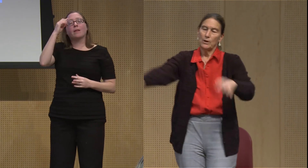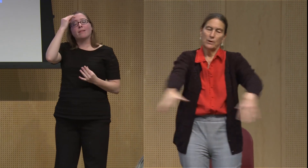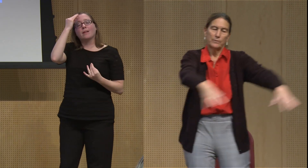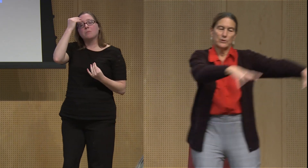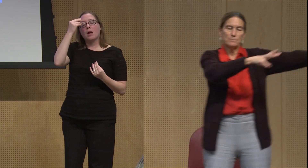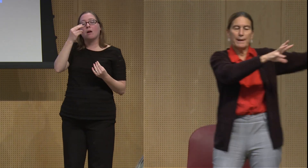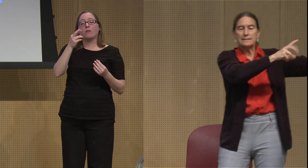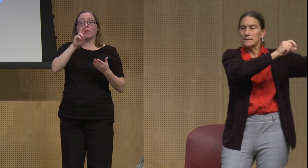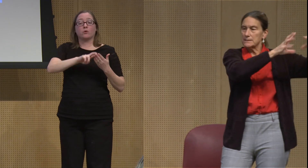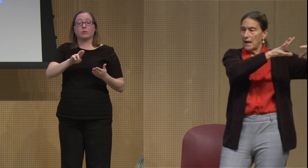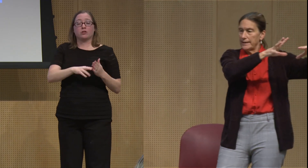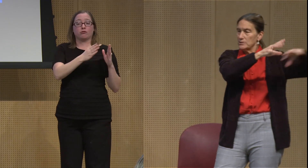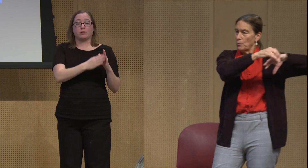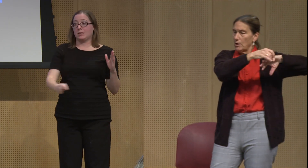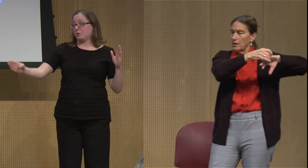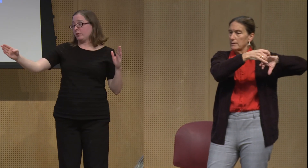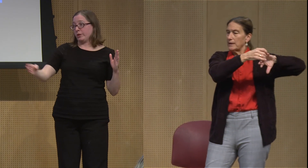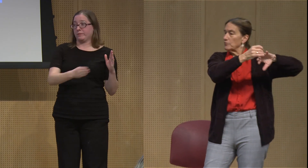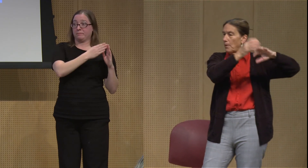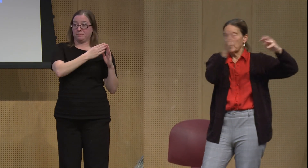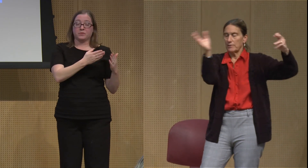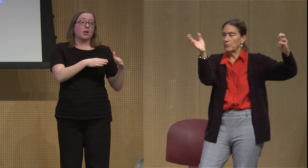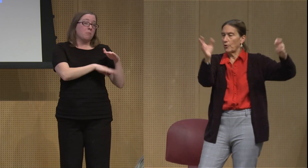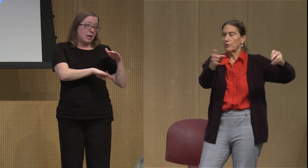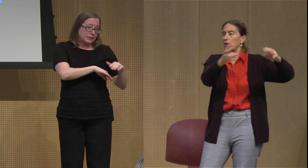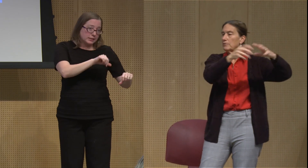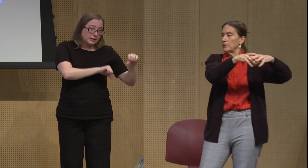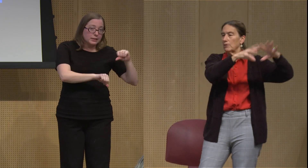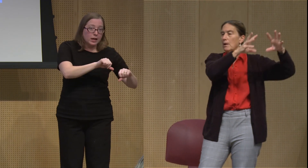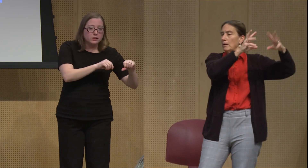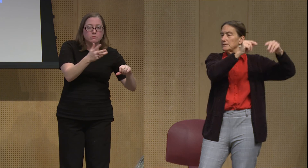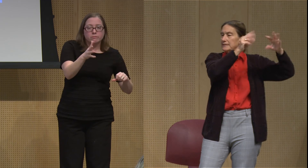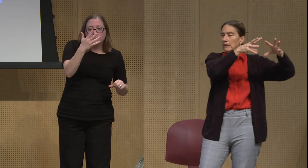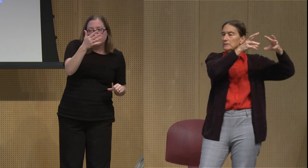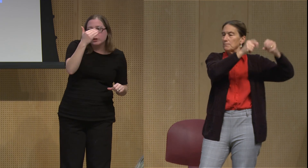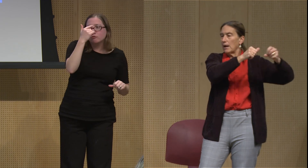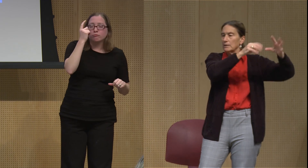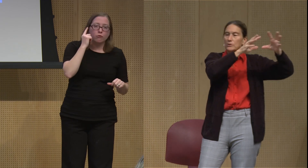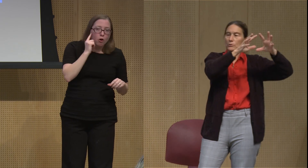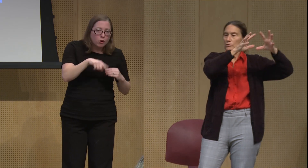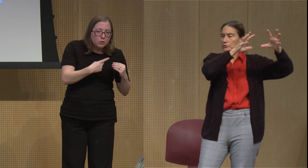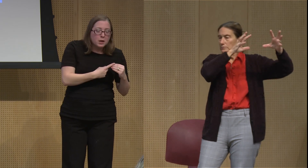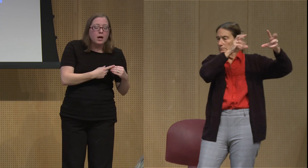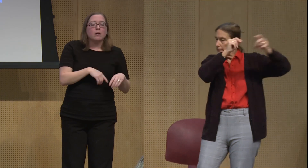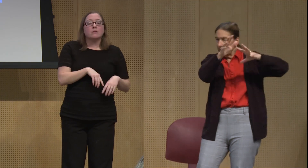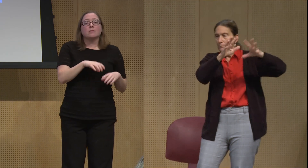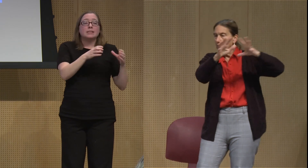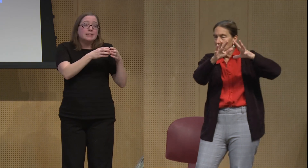THERE'S BASIC SCIENCE WORK THAT YOU'VE HEARD OF, YOU KNOW, CELLS, MOLECULES, ANIMALS.